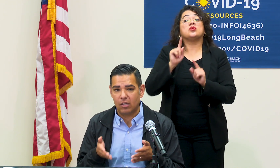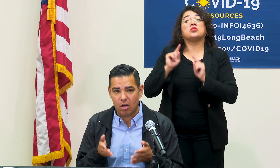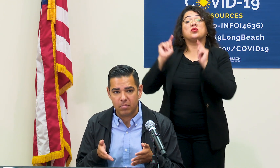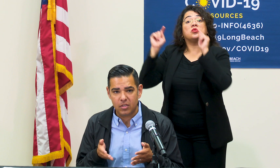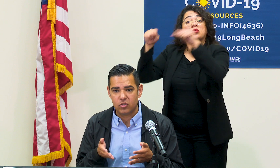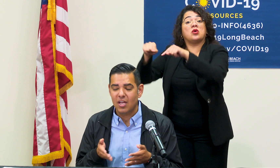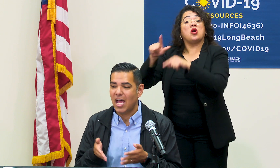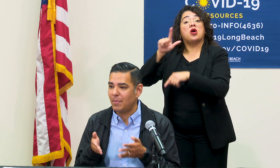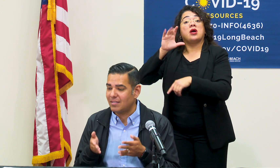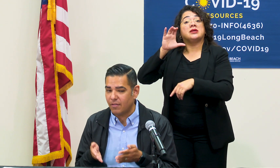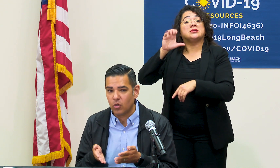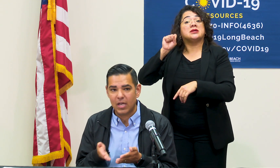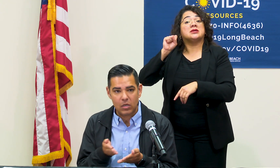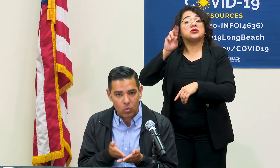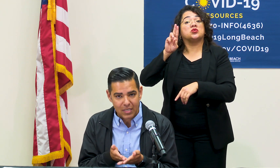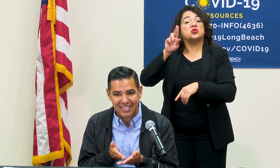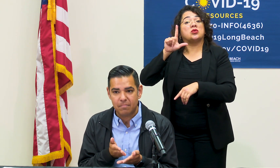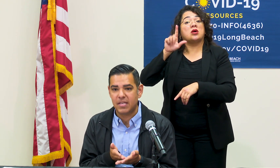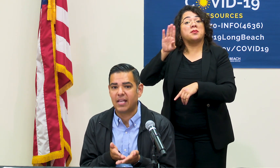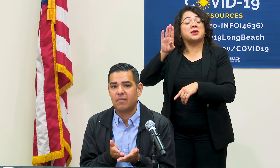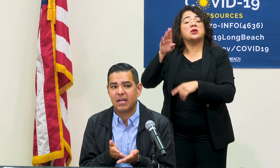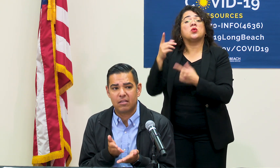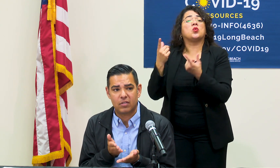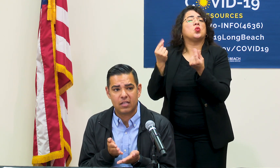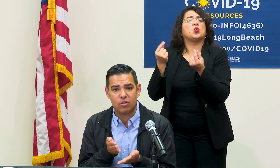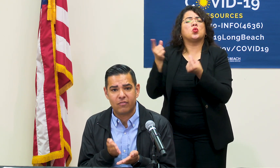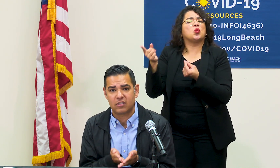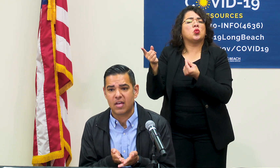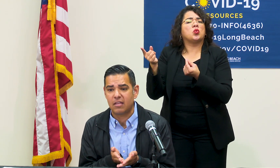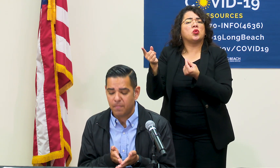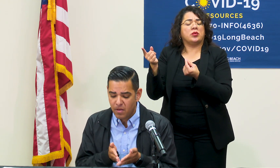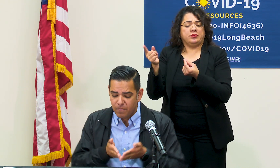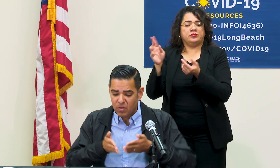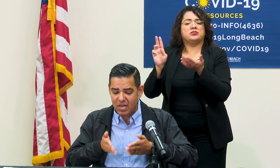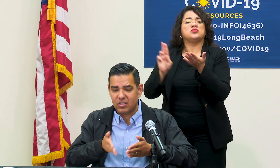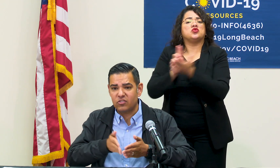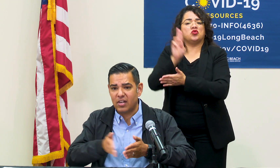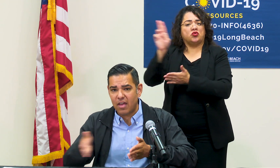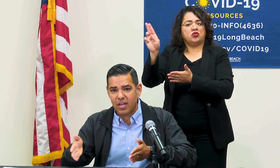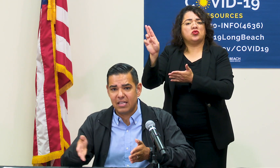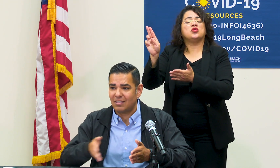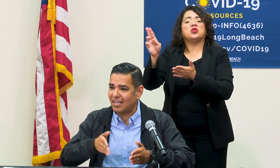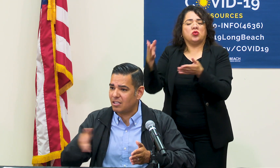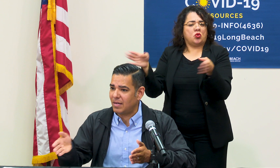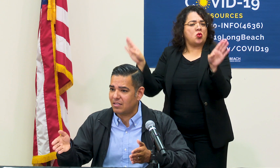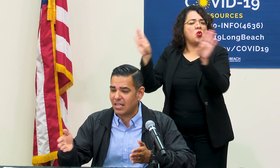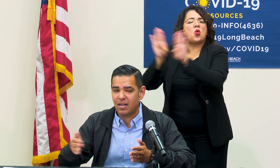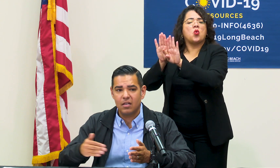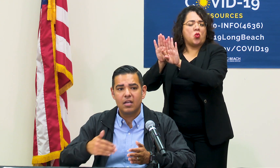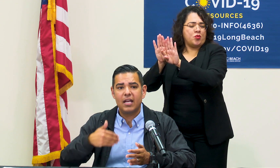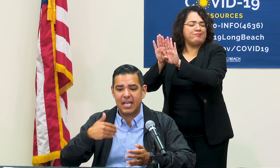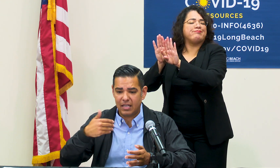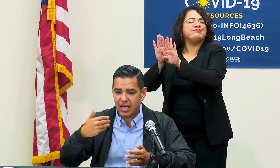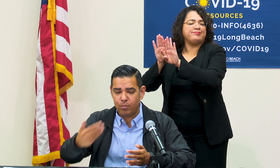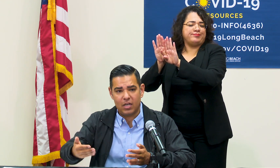Long Beach Epis ando a Luna stand being the Universidad bastard Sarada it has classes bang a star in April